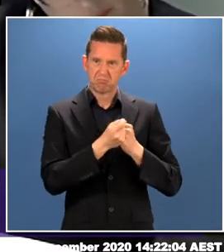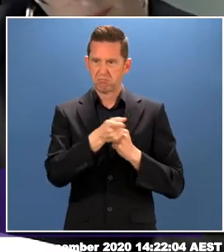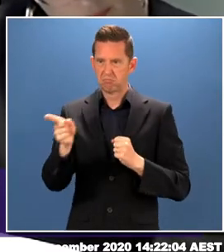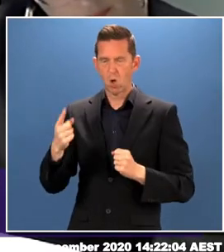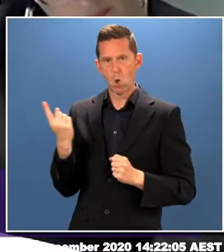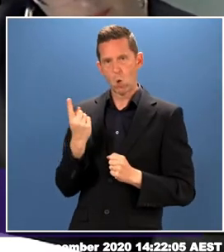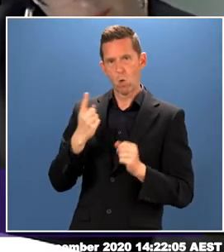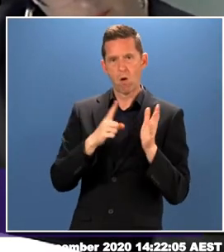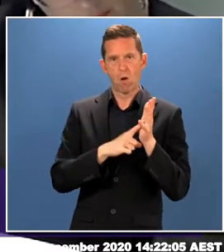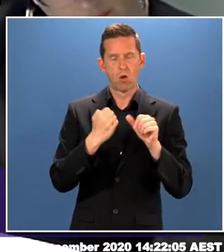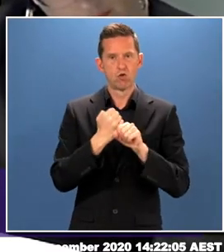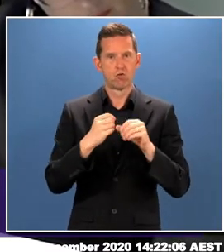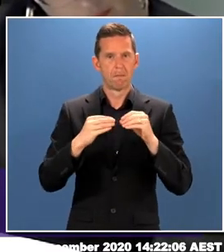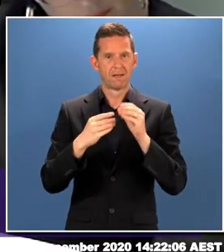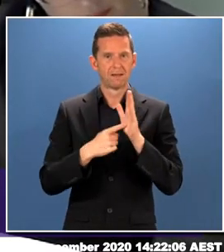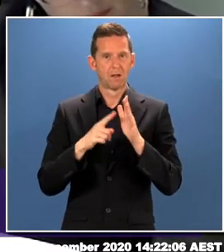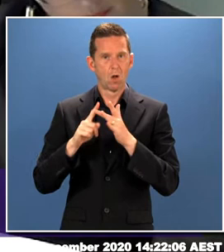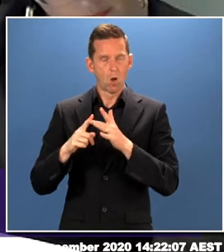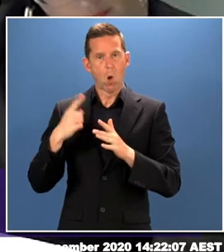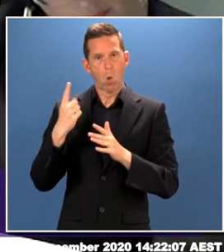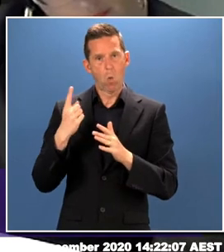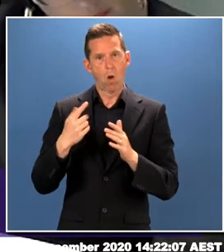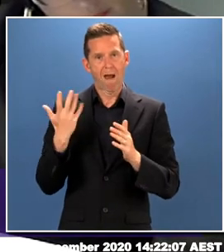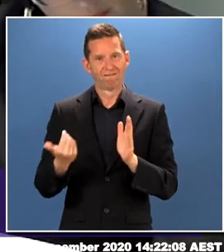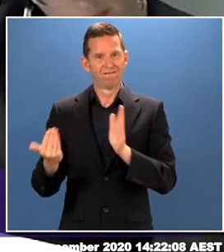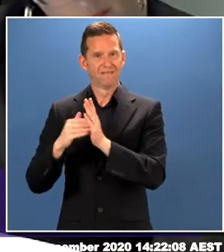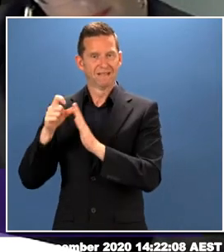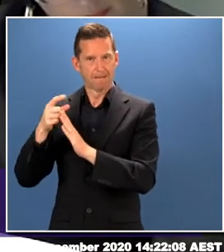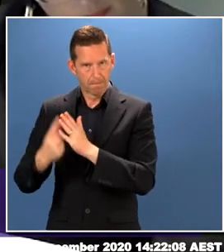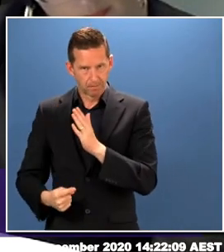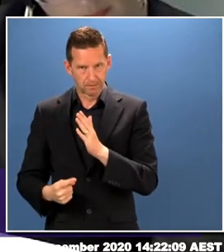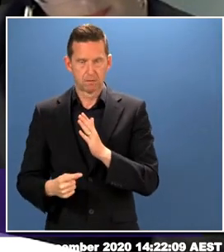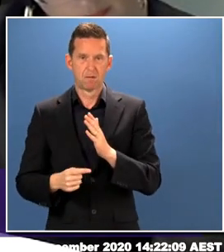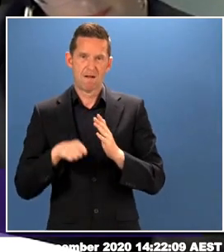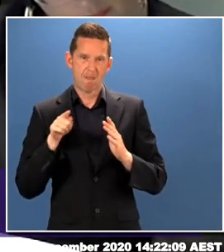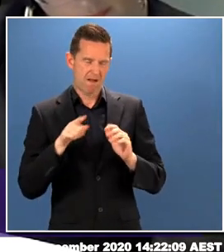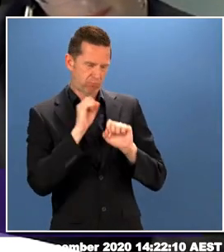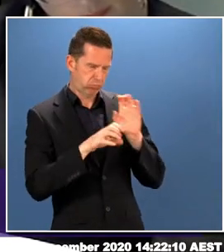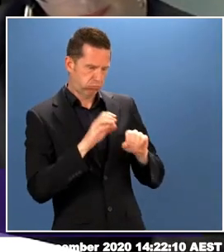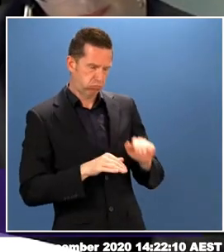experience with disability and out of the project and, as you've said,